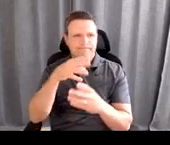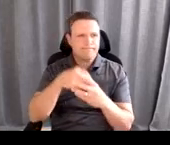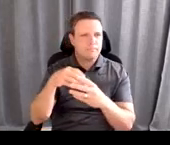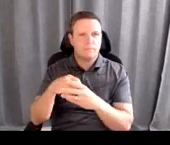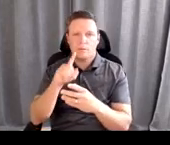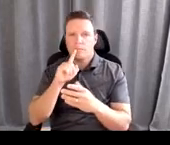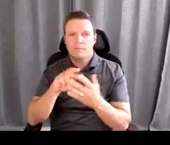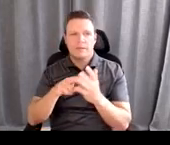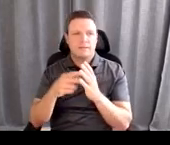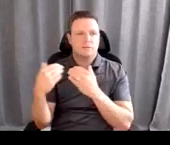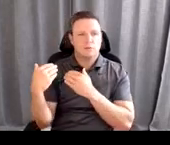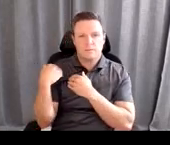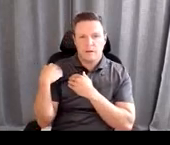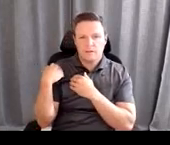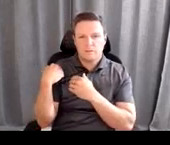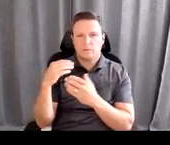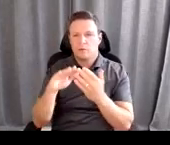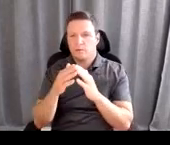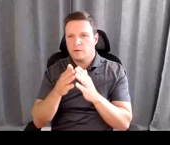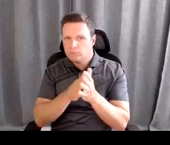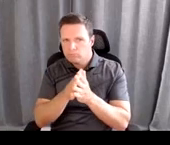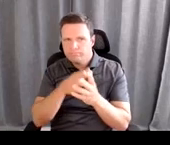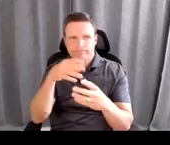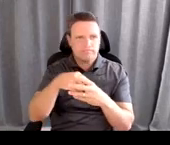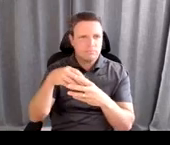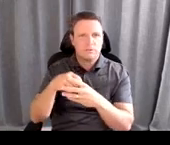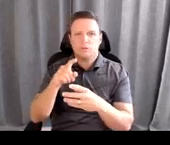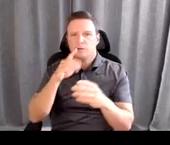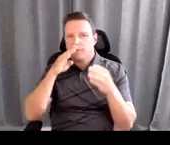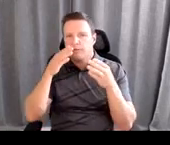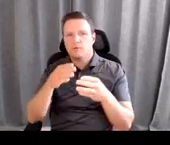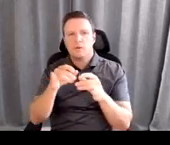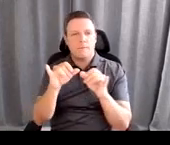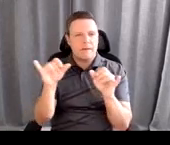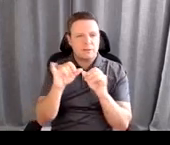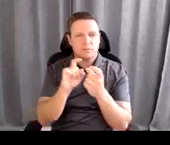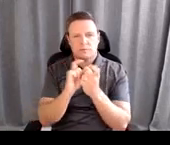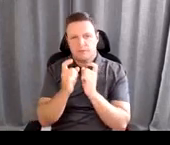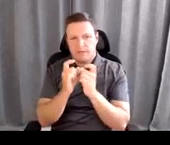gauge that should focus on measurable change, right? Not just student learning,